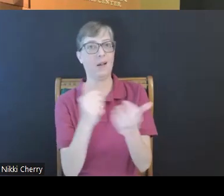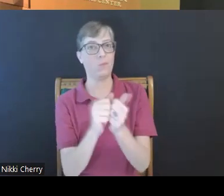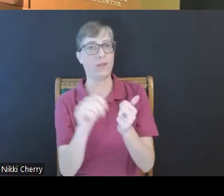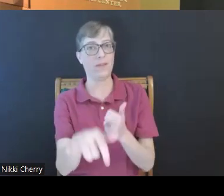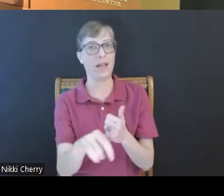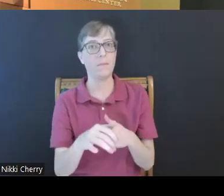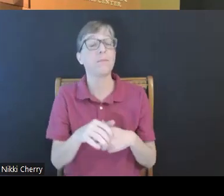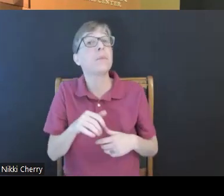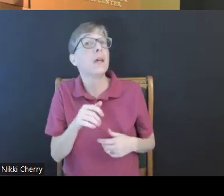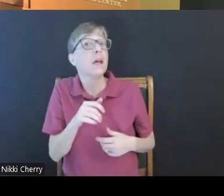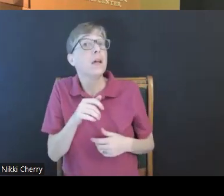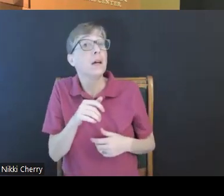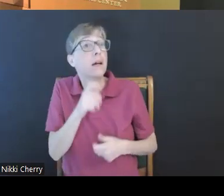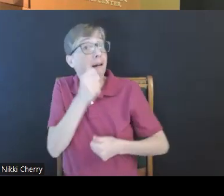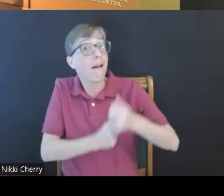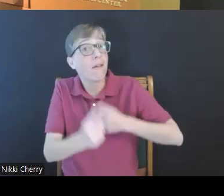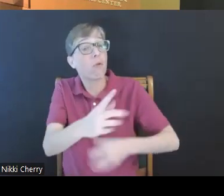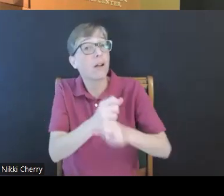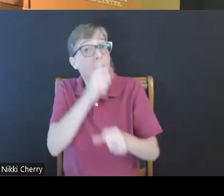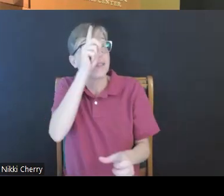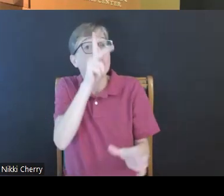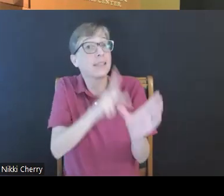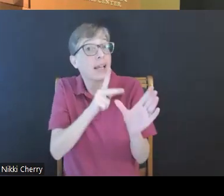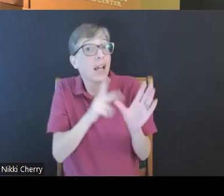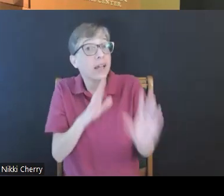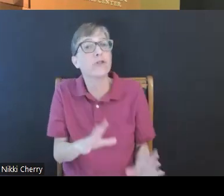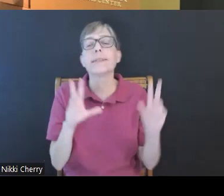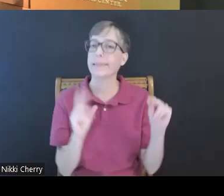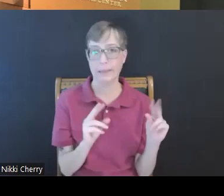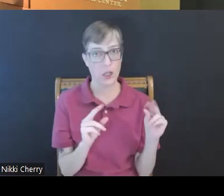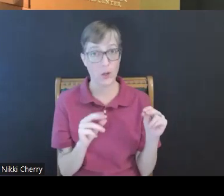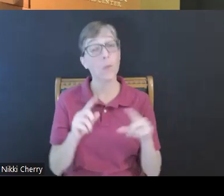but we gave this team a psychiatric consultant who can help out when people are not improving